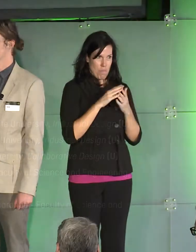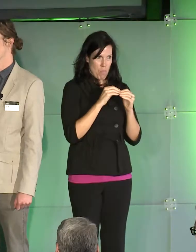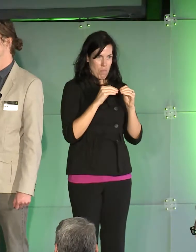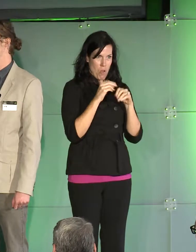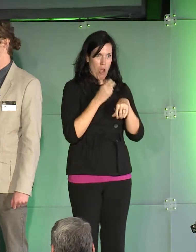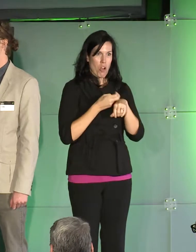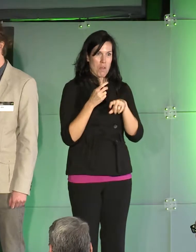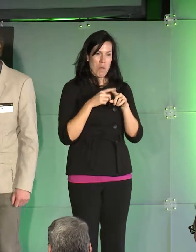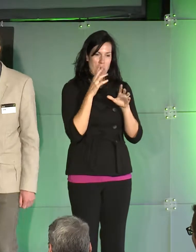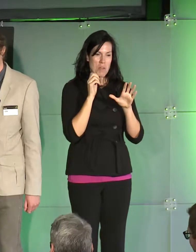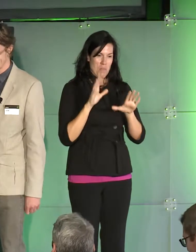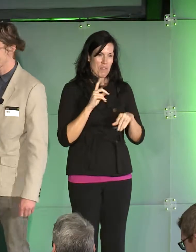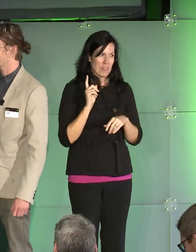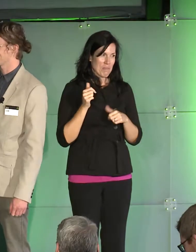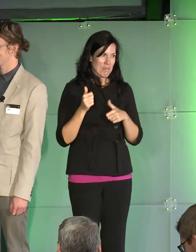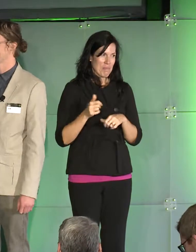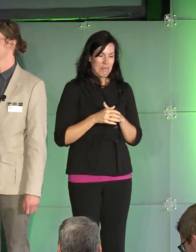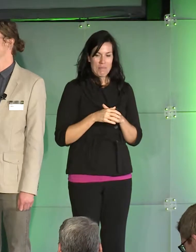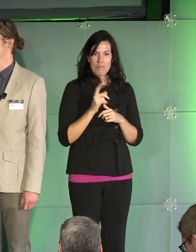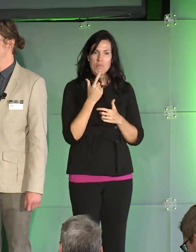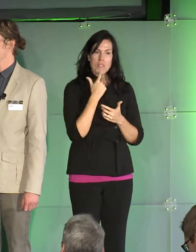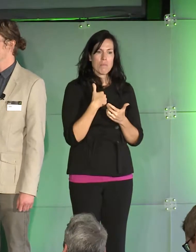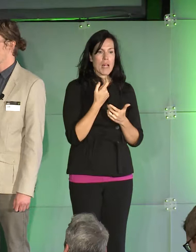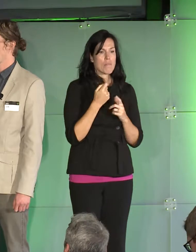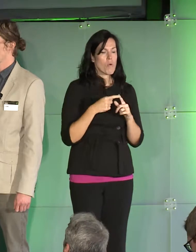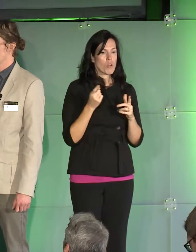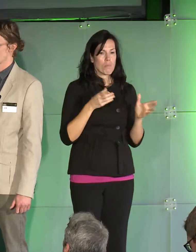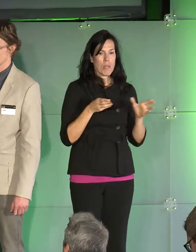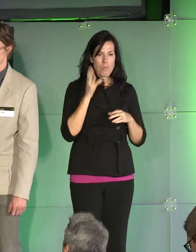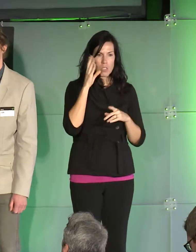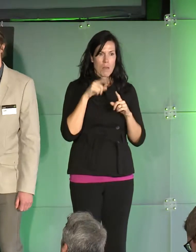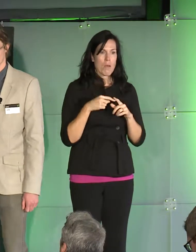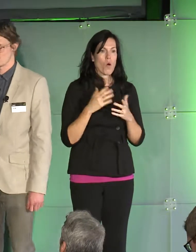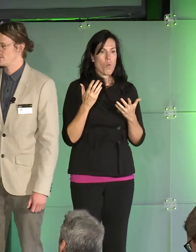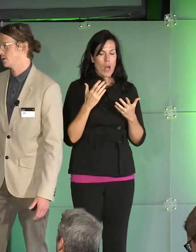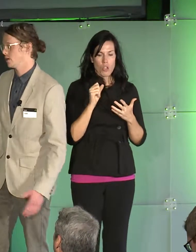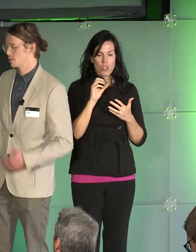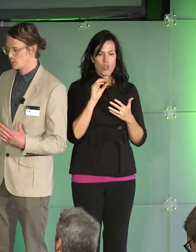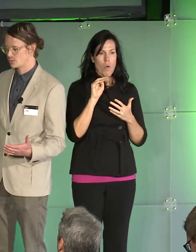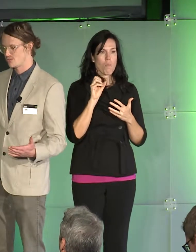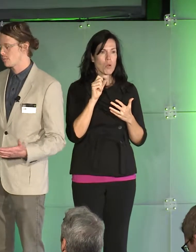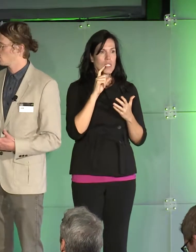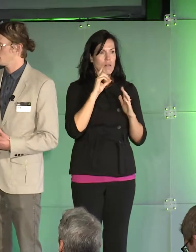But they'll be great. They'll be good. So tell us a little bit about what you're going to present. So Somos is a proposed farming cooperative